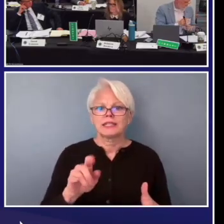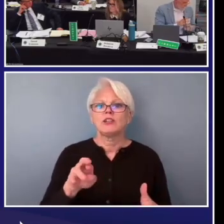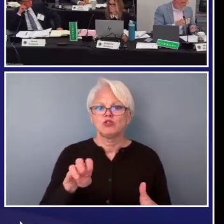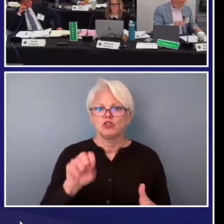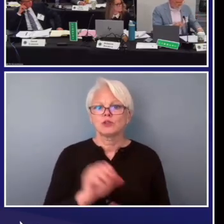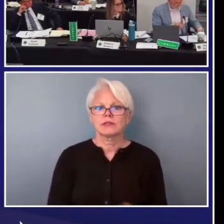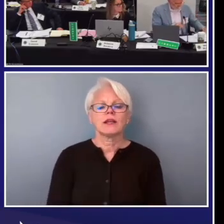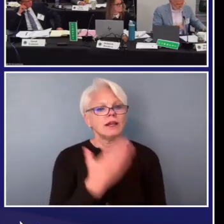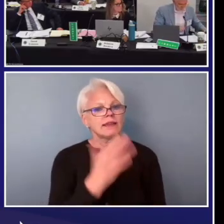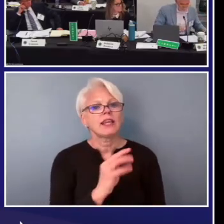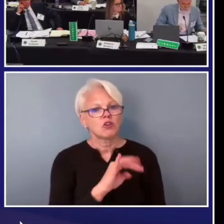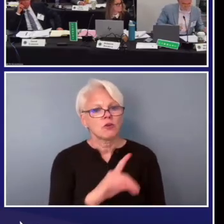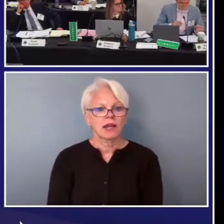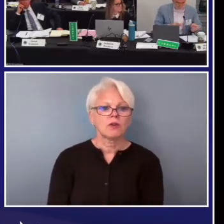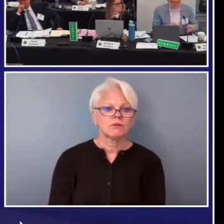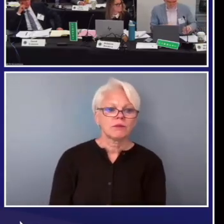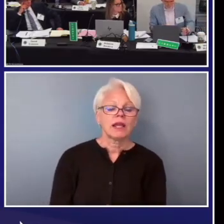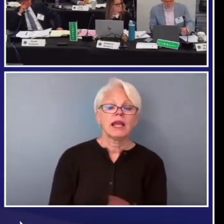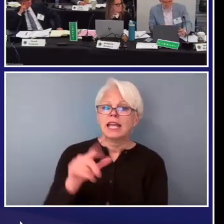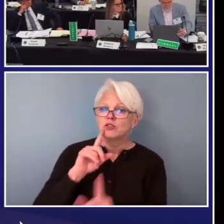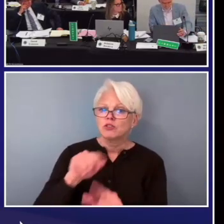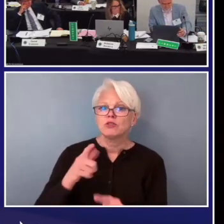Thank you, Michael. Any response from the department before I move on cards?